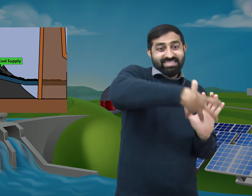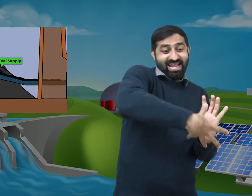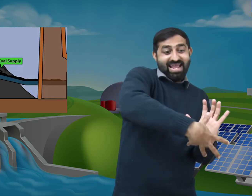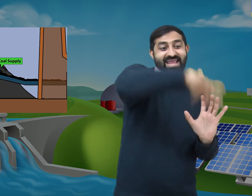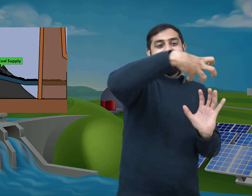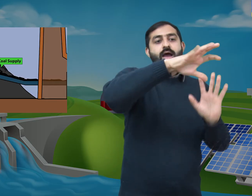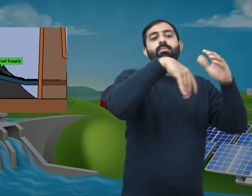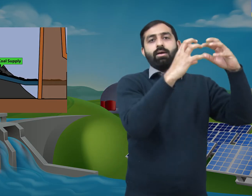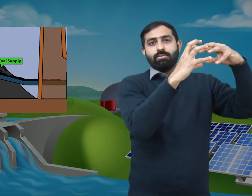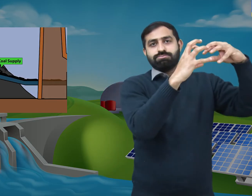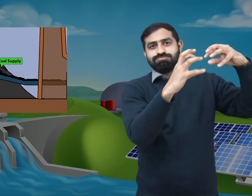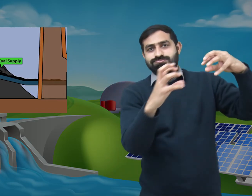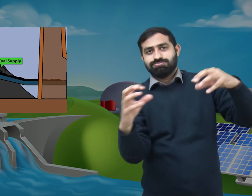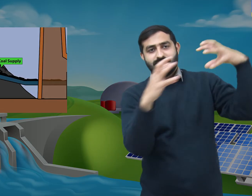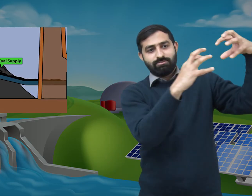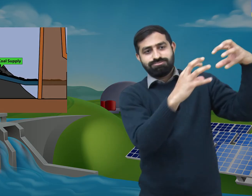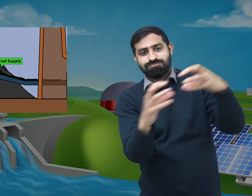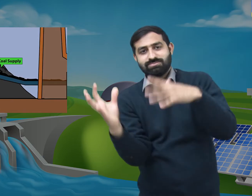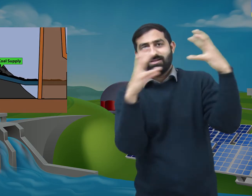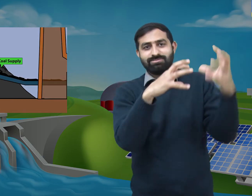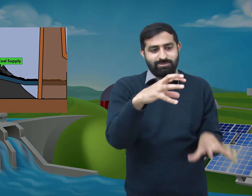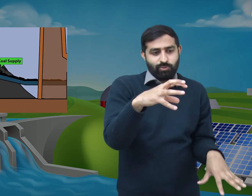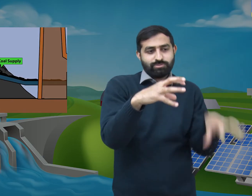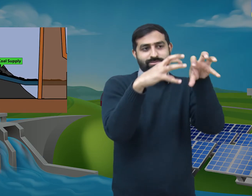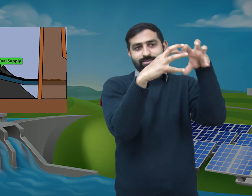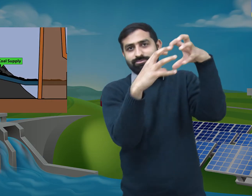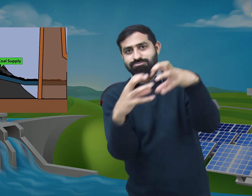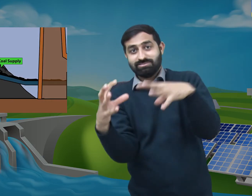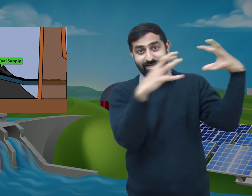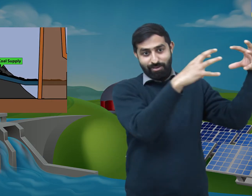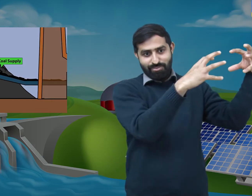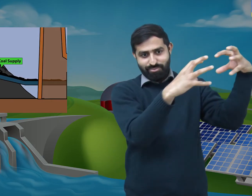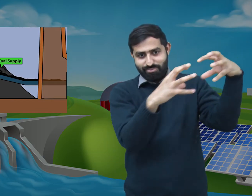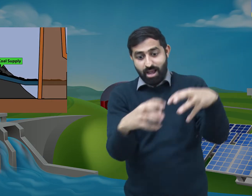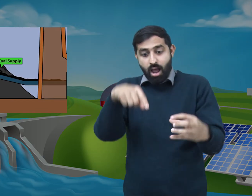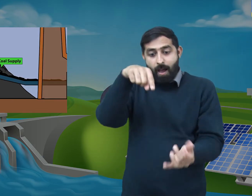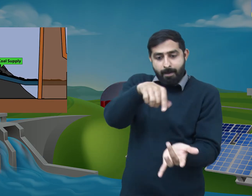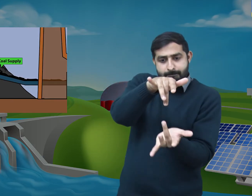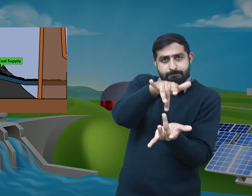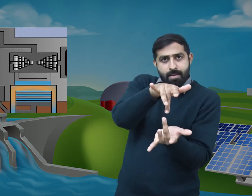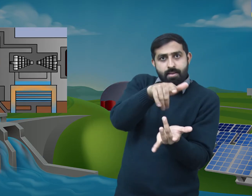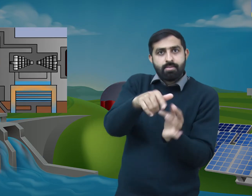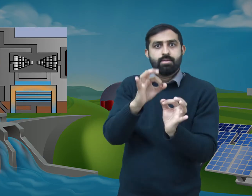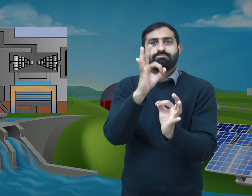In a power plant, coal is sent to the combustion chamber of the power plant through conveyor belts